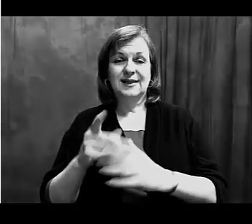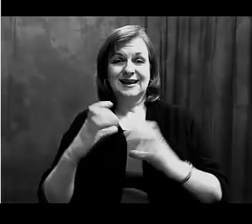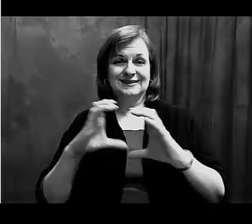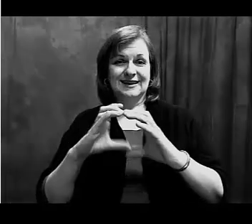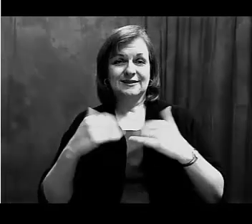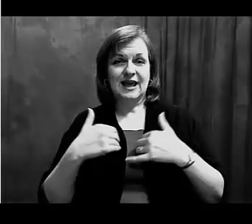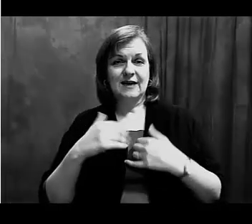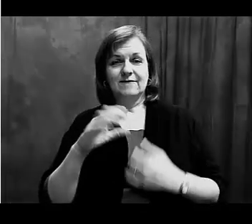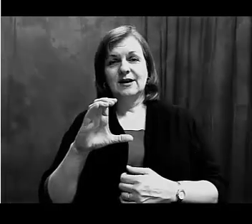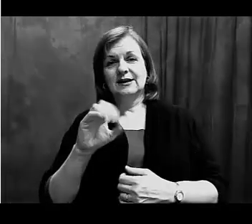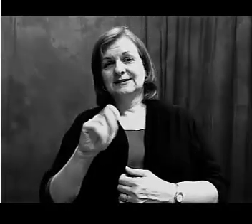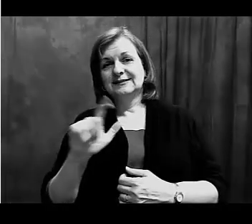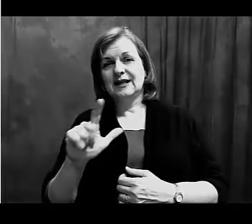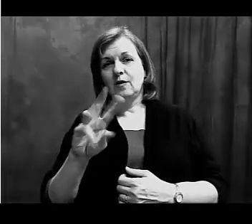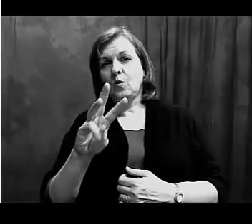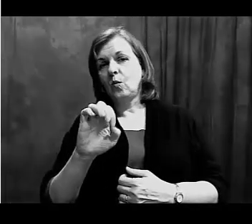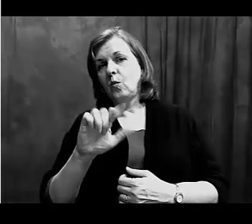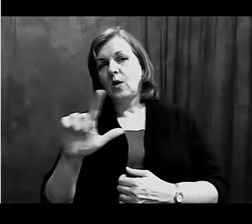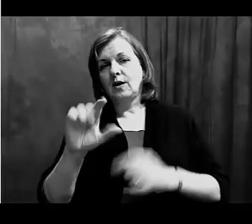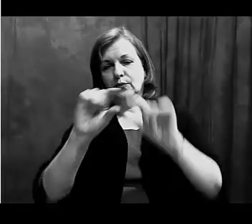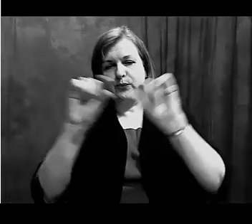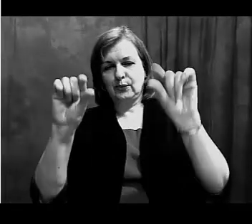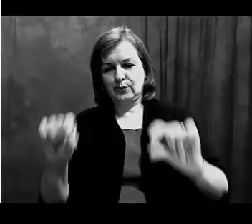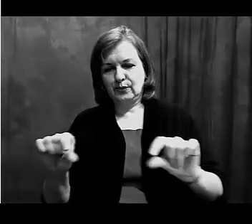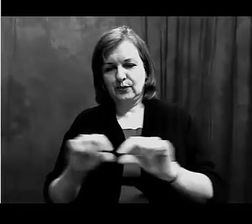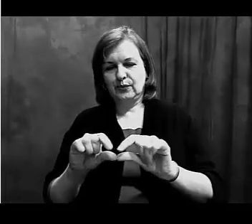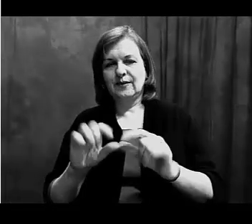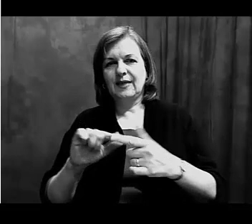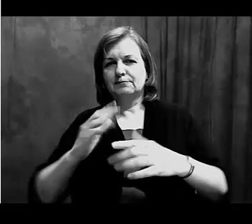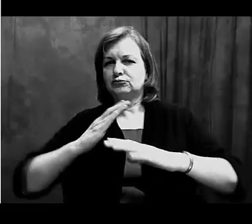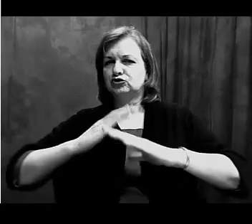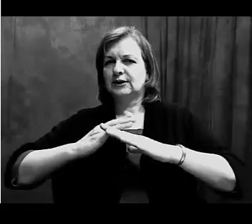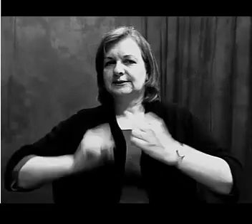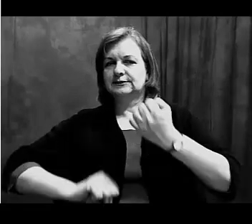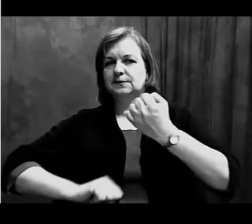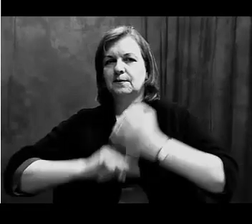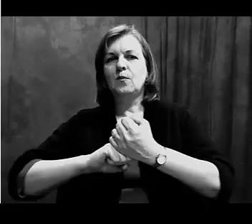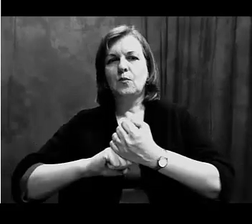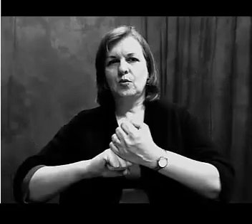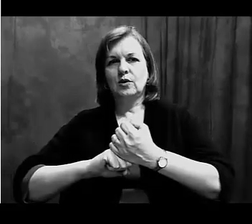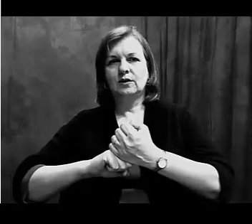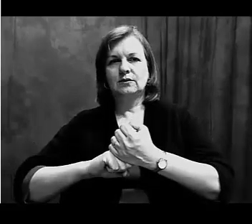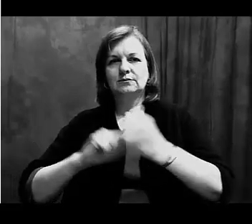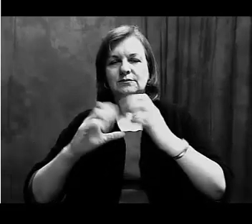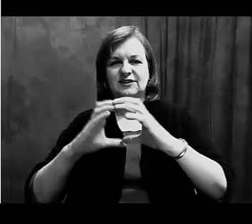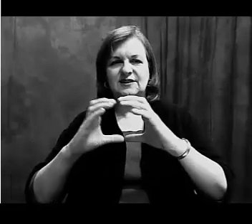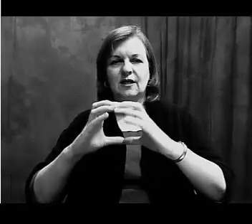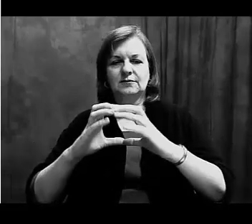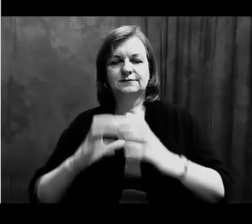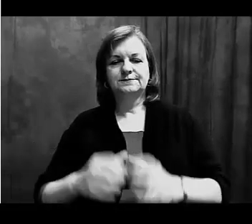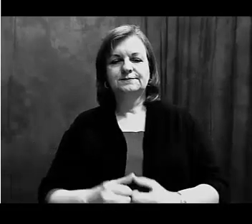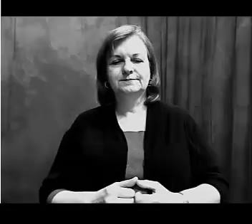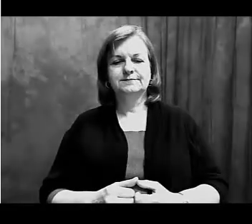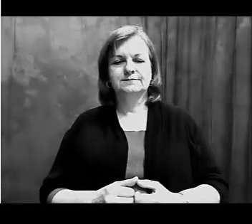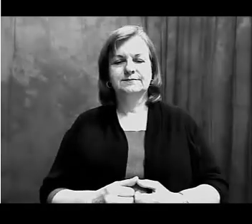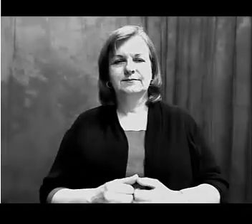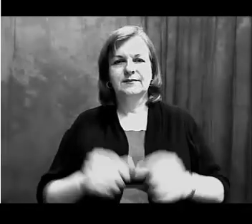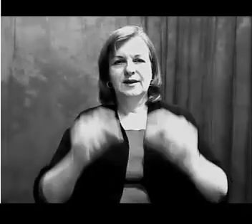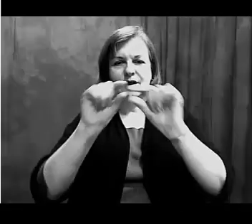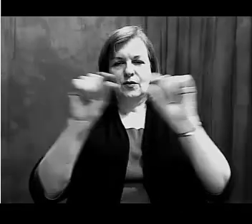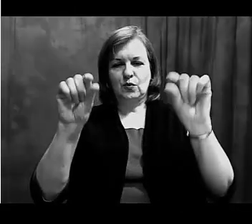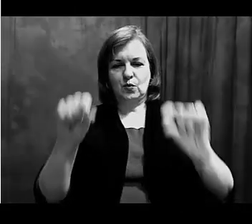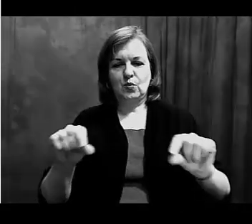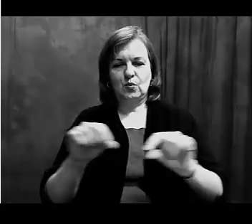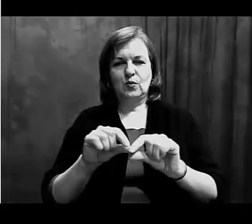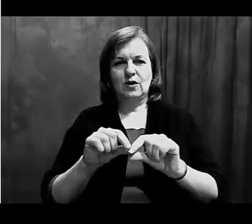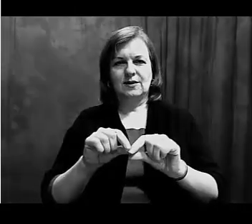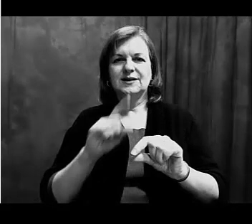plant cells have these cell walls we've mentioned this before that's going to protect and support the cell